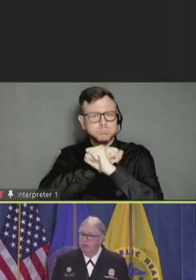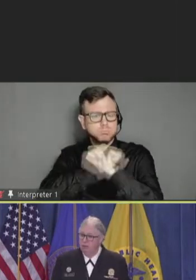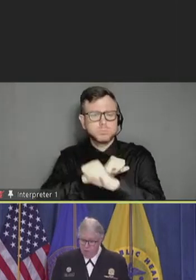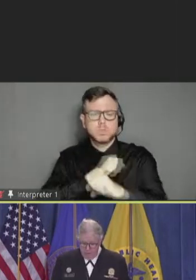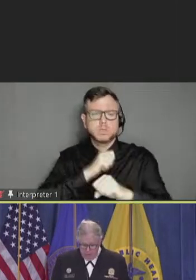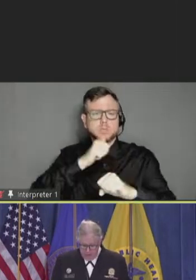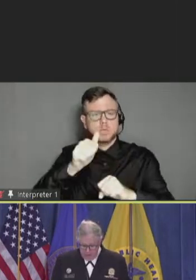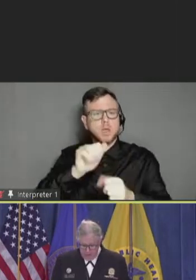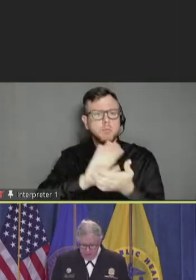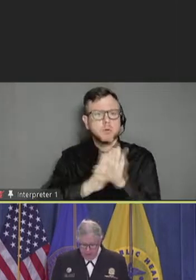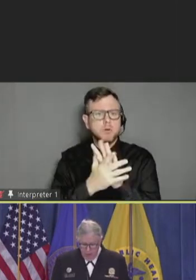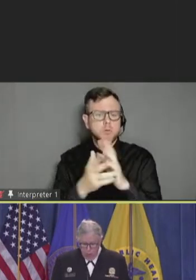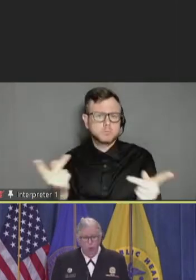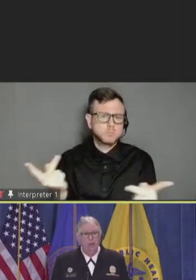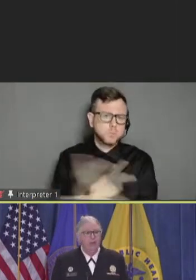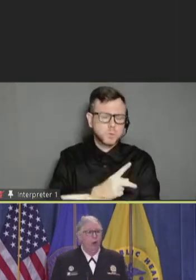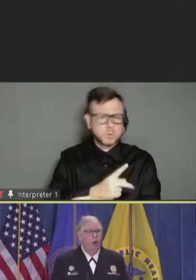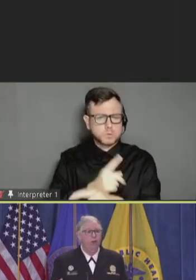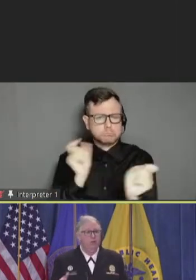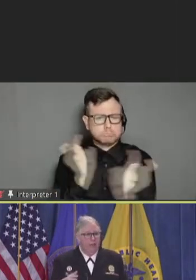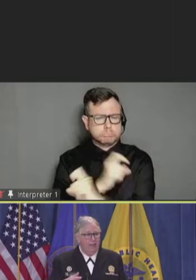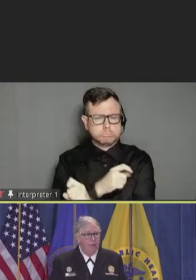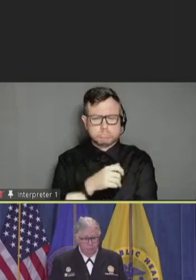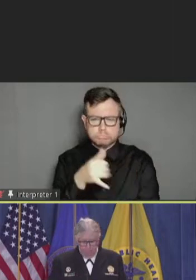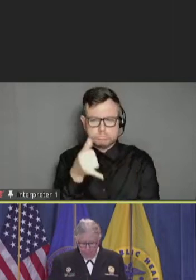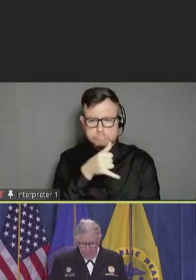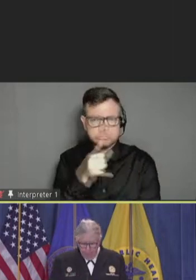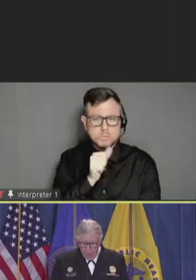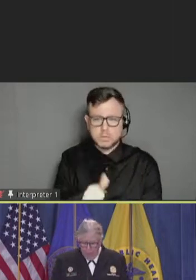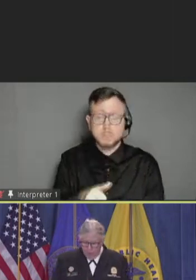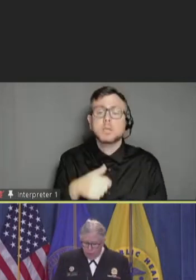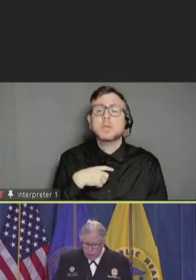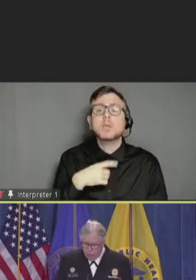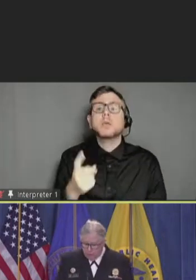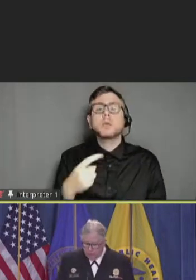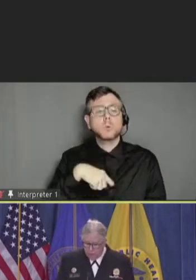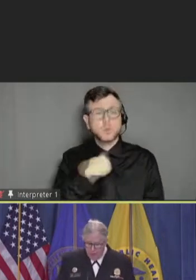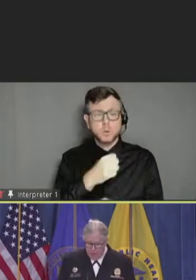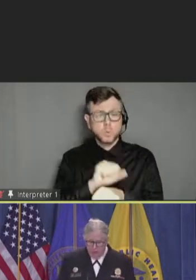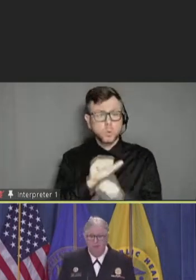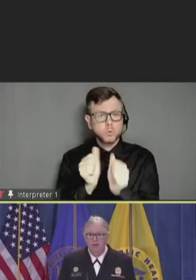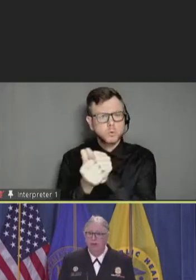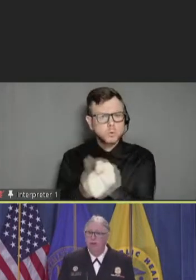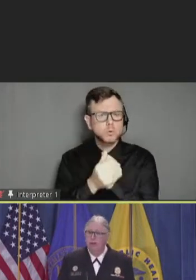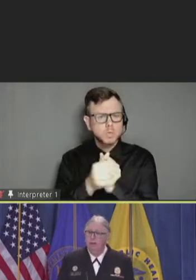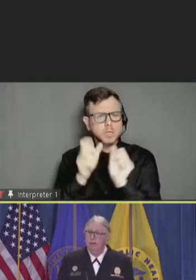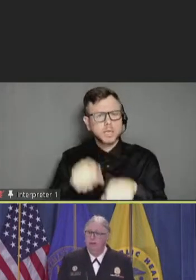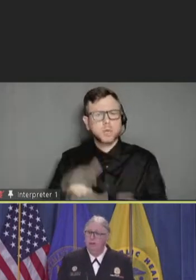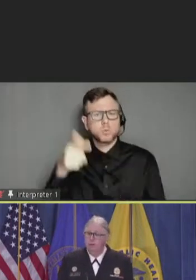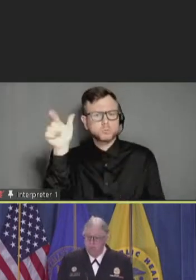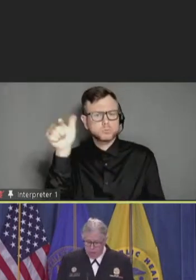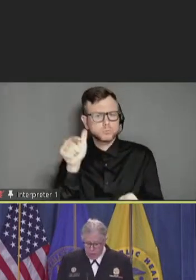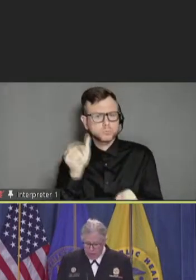from these diseases. Working all together, we can reduce the spread and the severity of respiratory diseases.